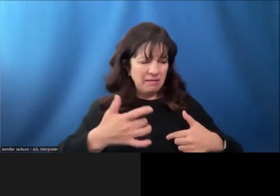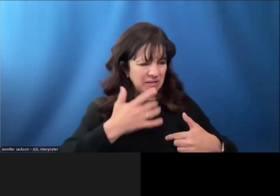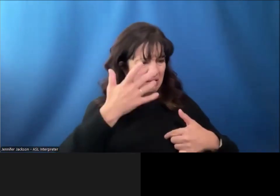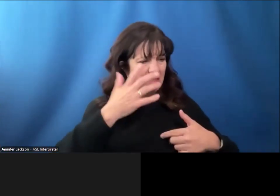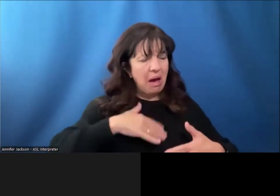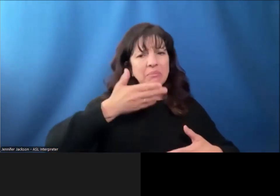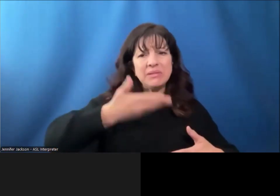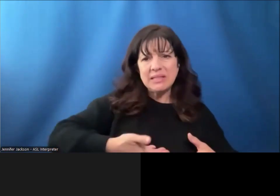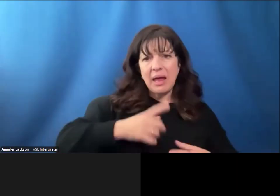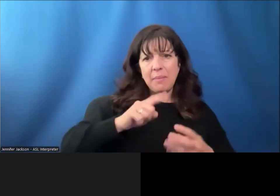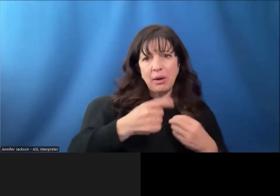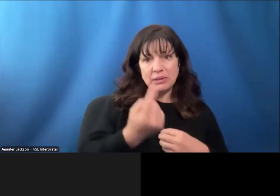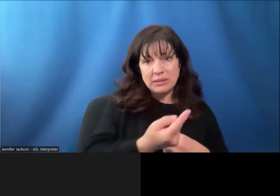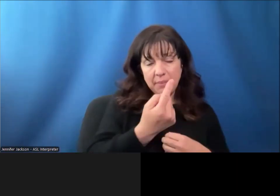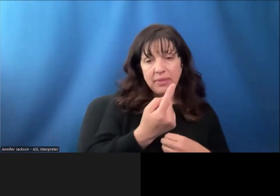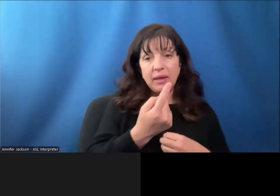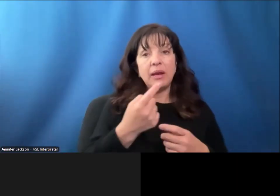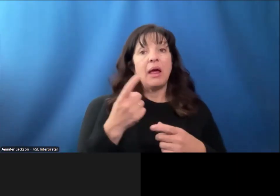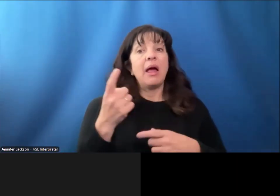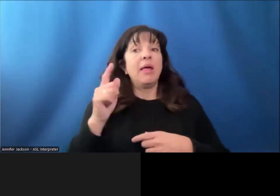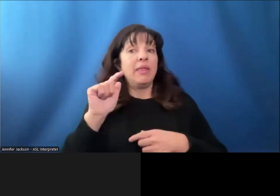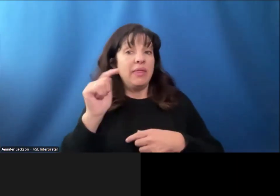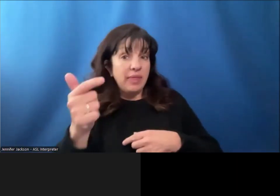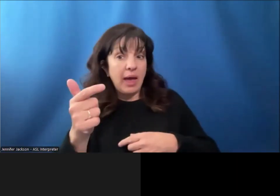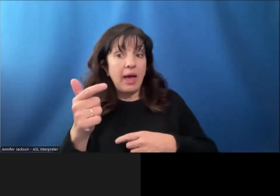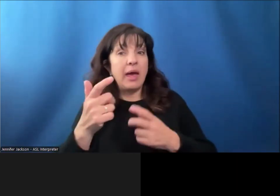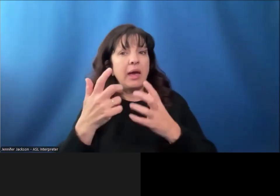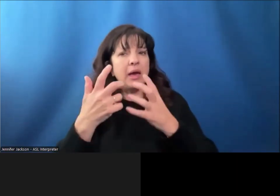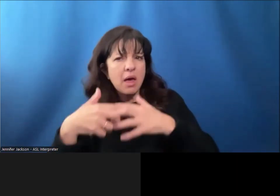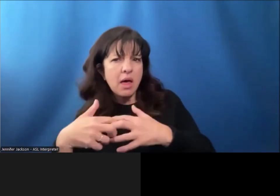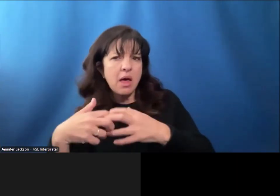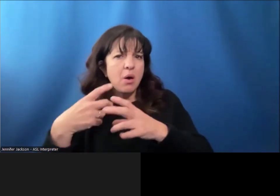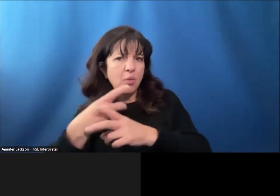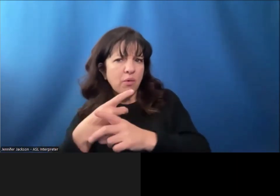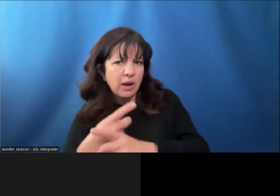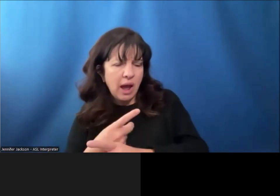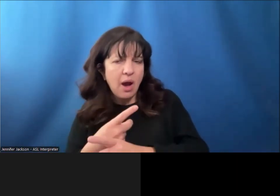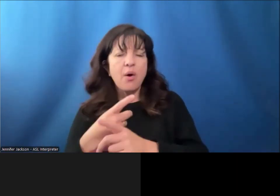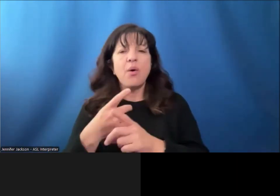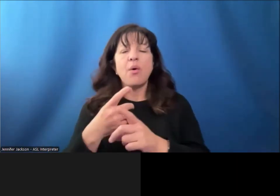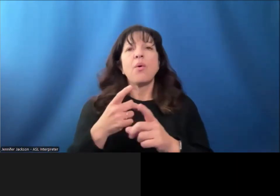something, and them working through it. It's also I feel